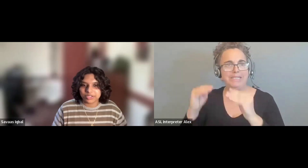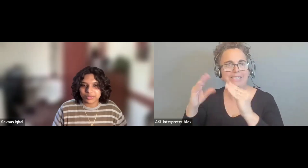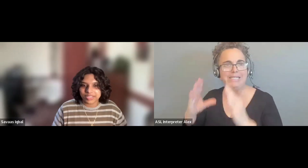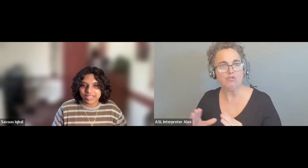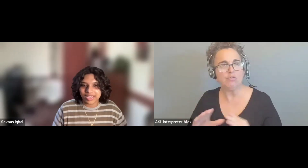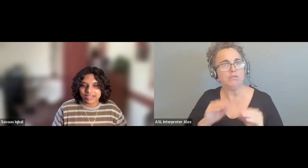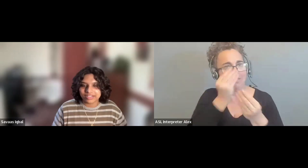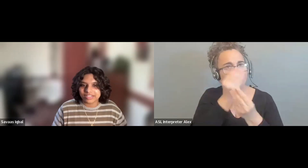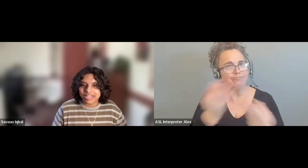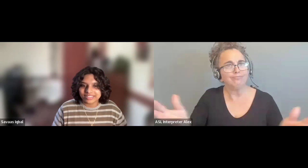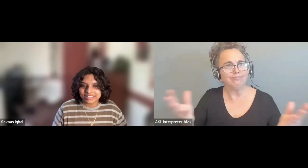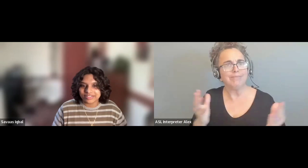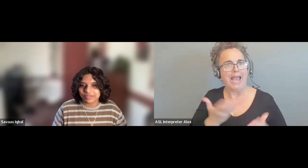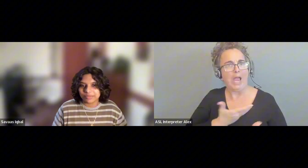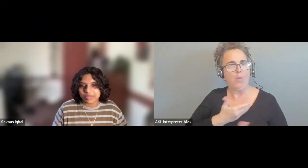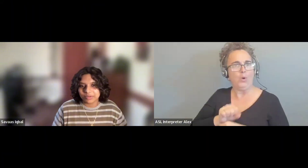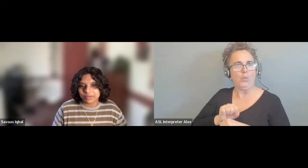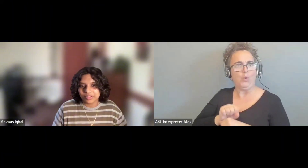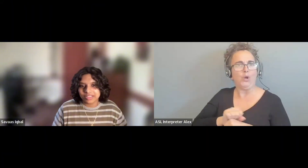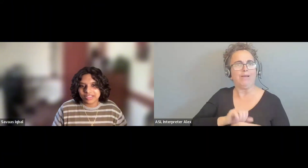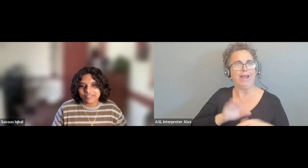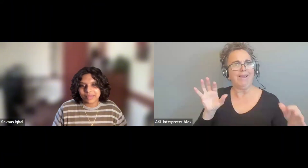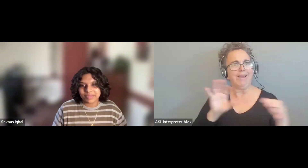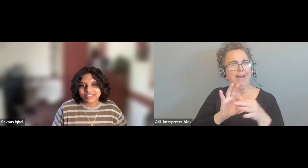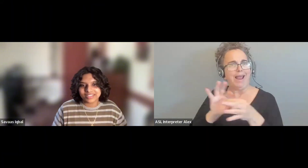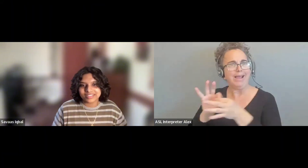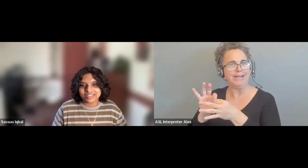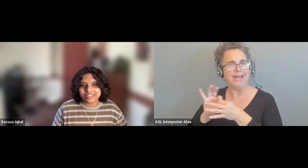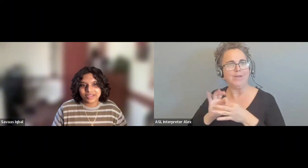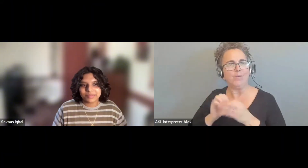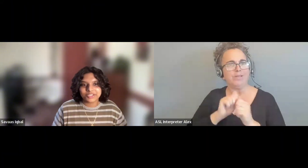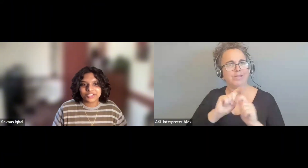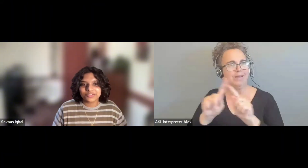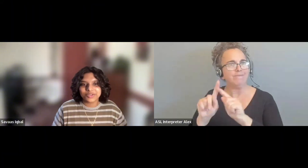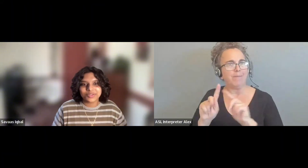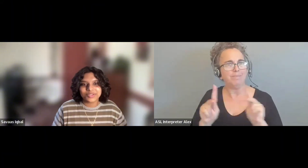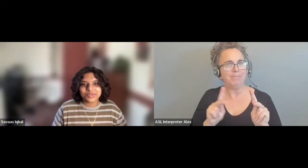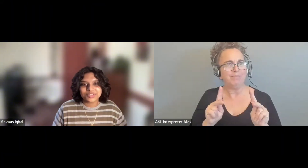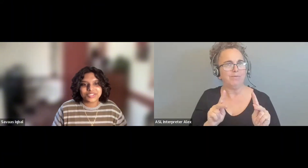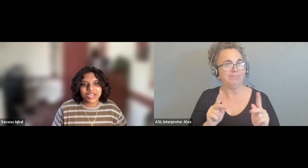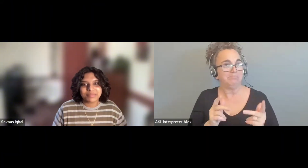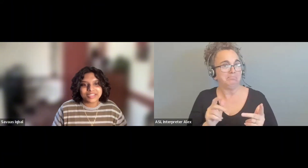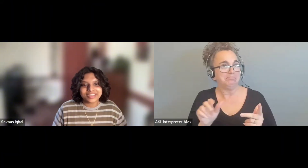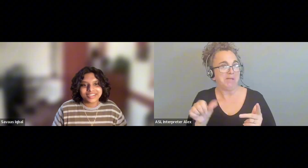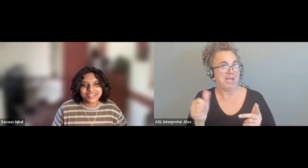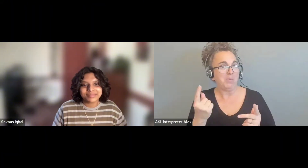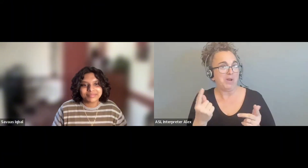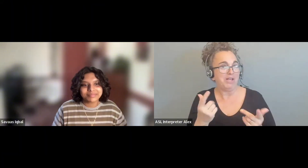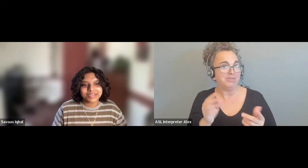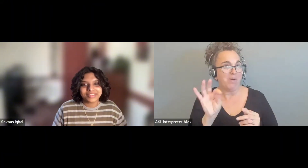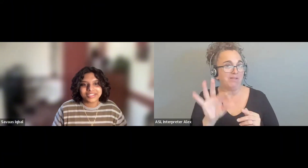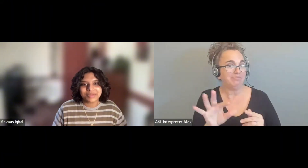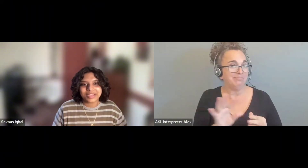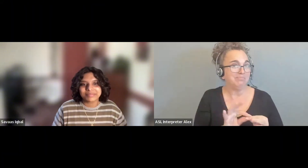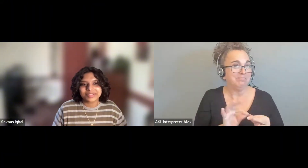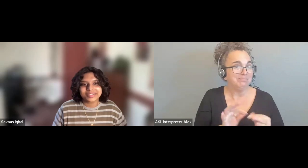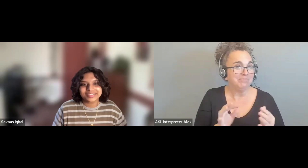that we're doing and connecting different people if that makes sense. I'm not sure if anyone else wants to chime in here, but that's my thought.